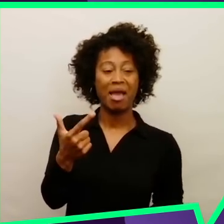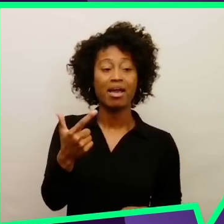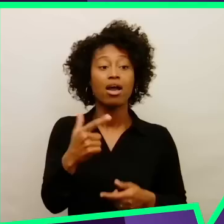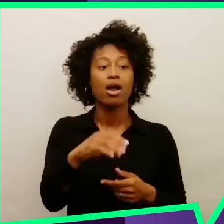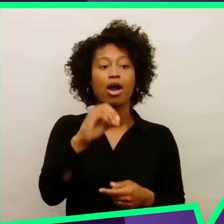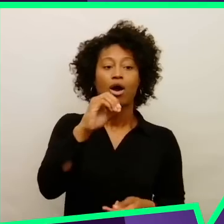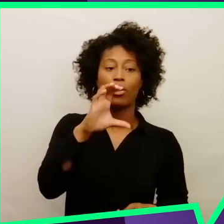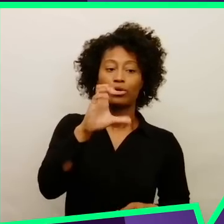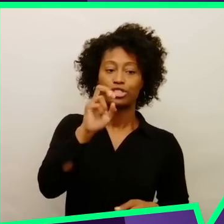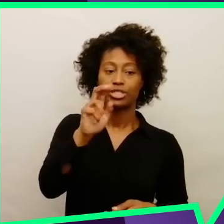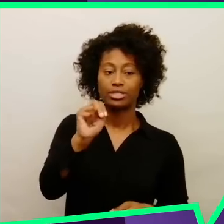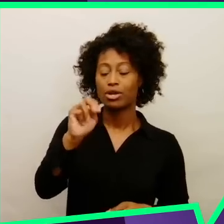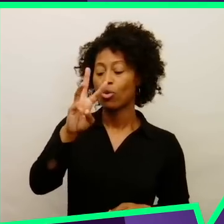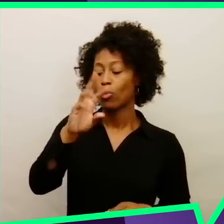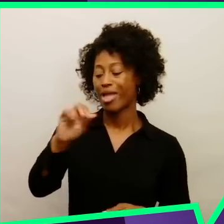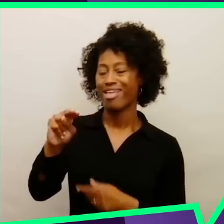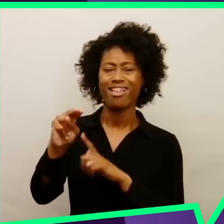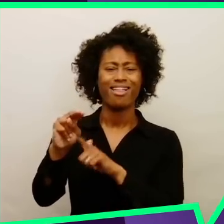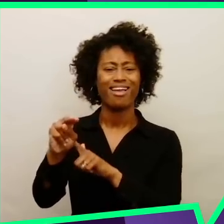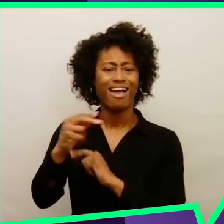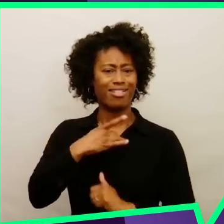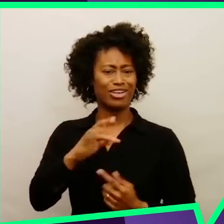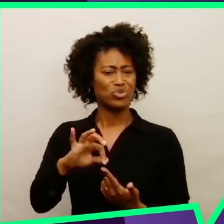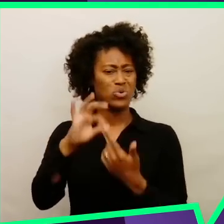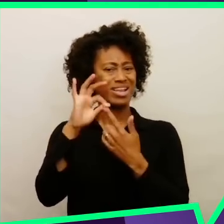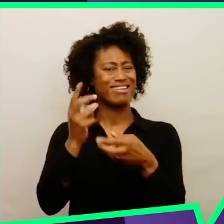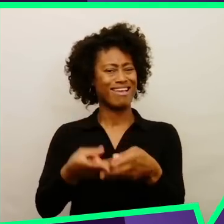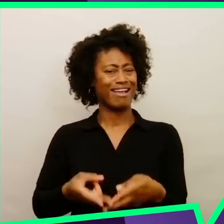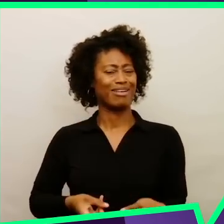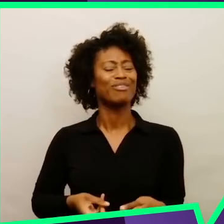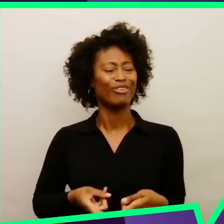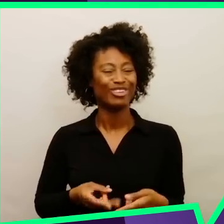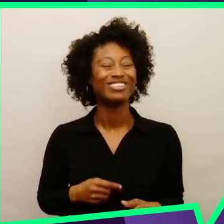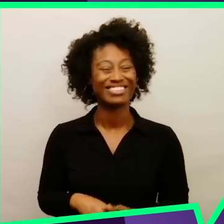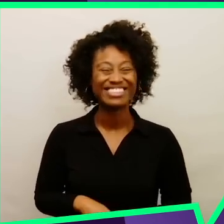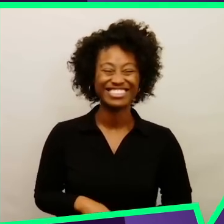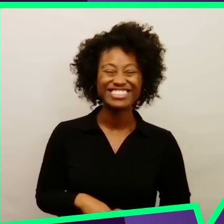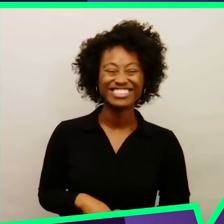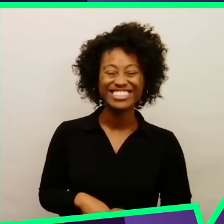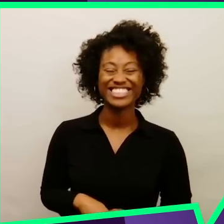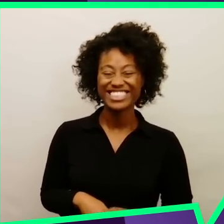Yeah, I like the unique gamertags that they have. Me too, yeah.